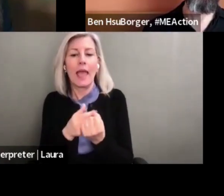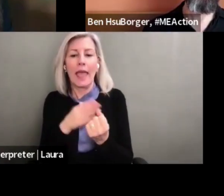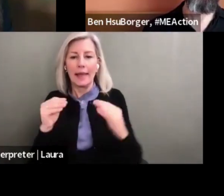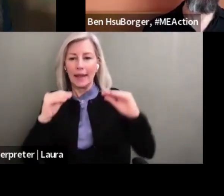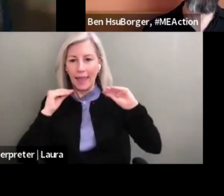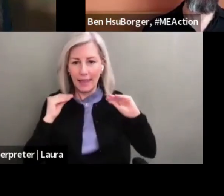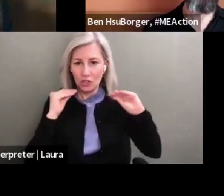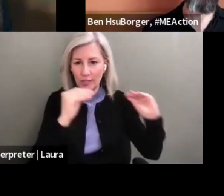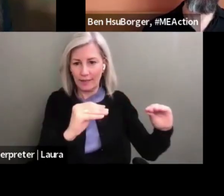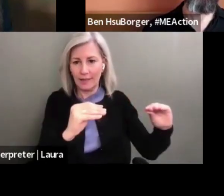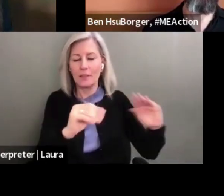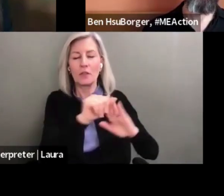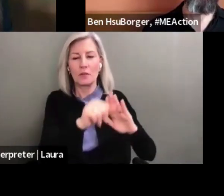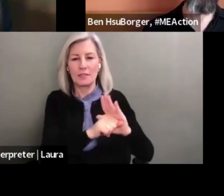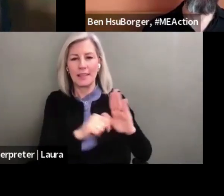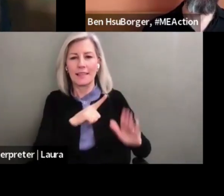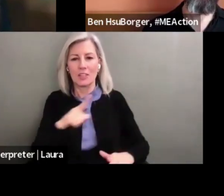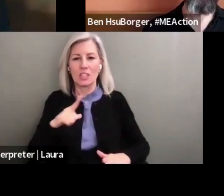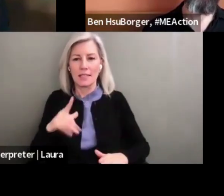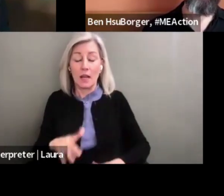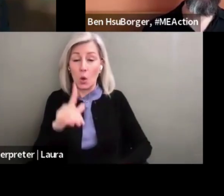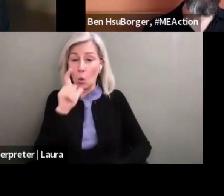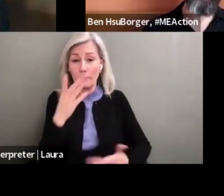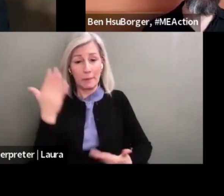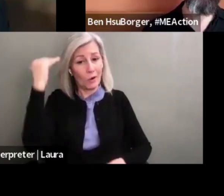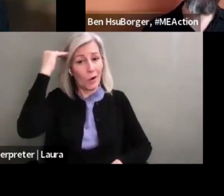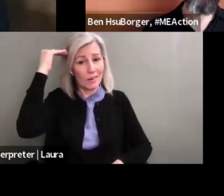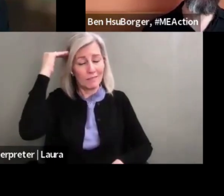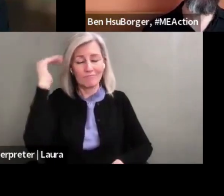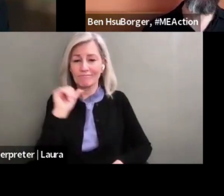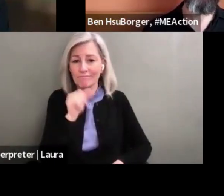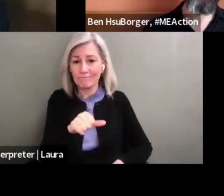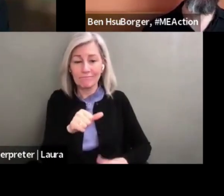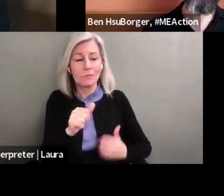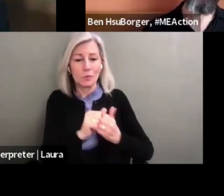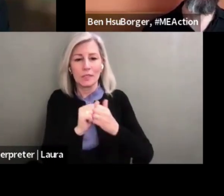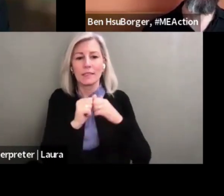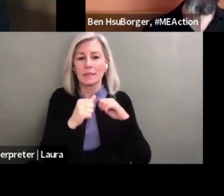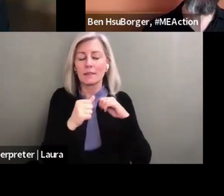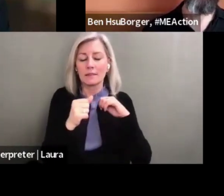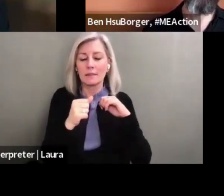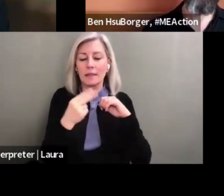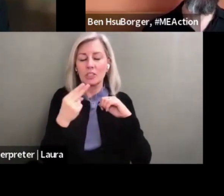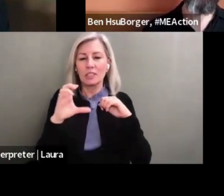DD councils do advocate and educate